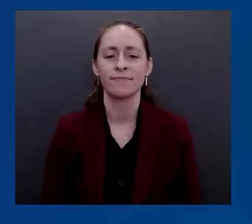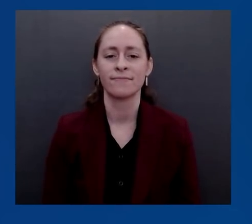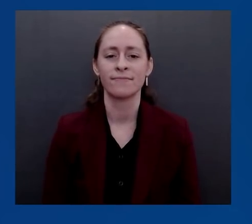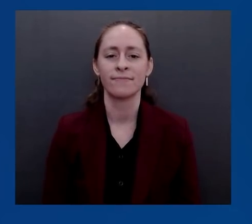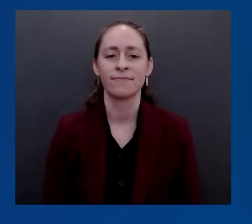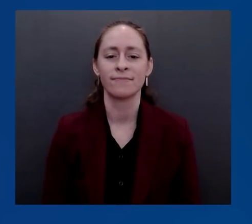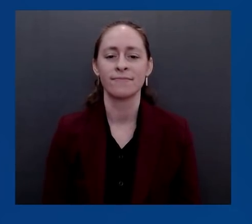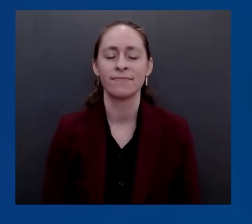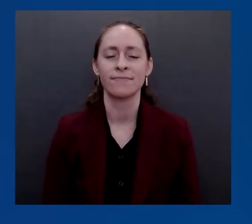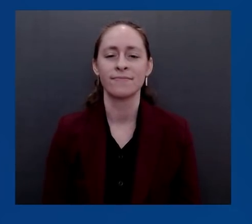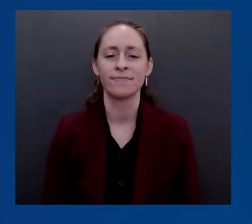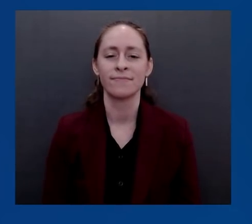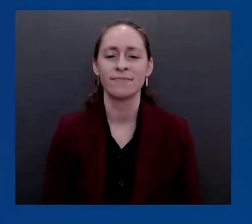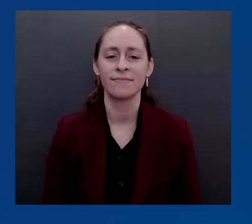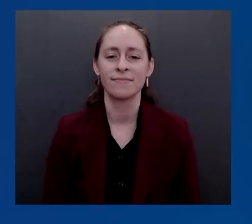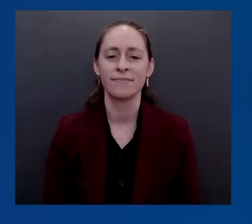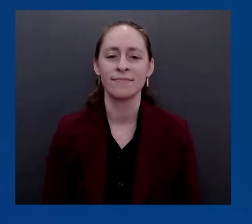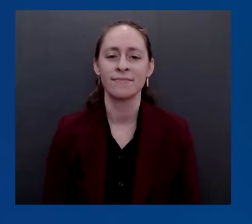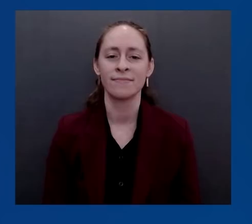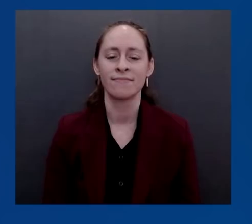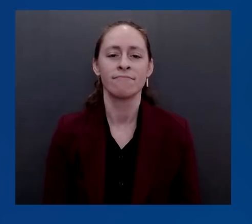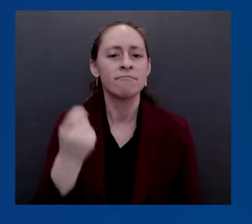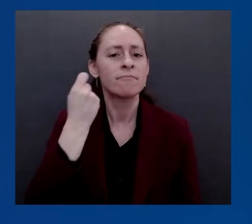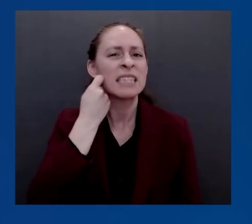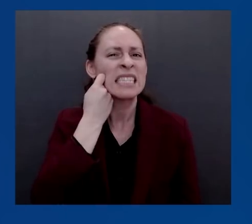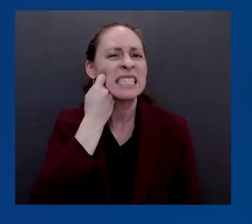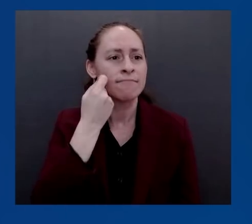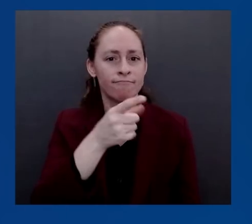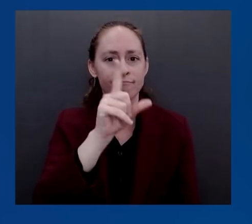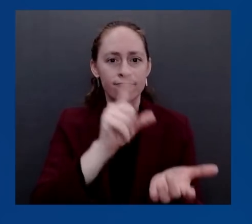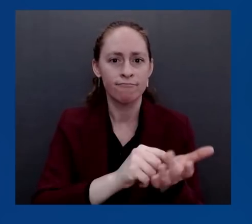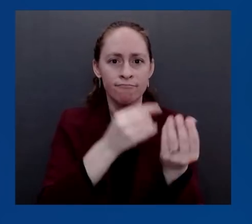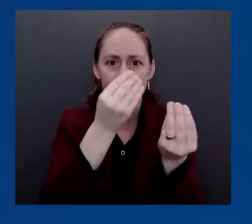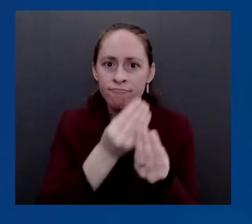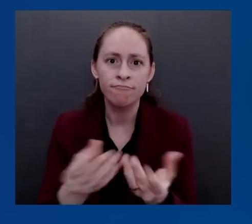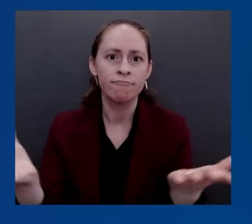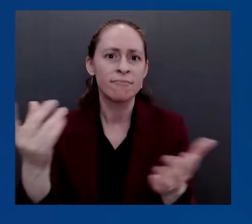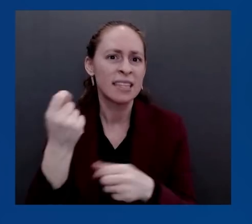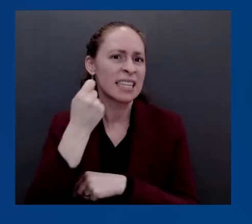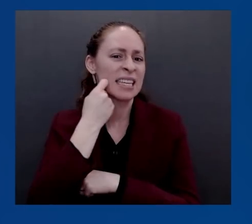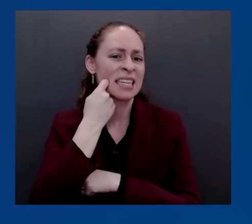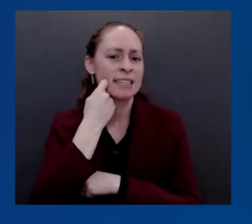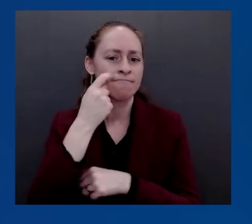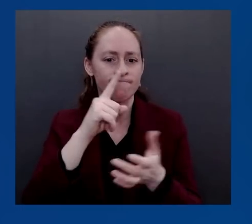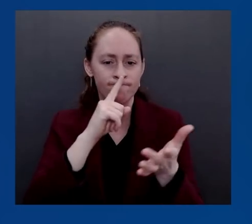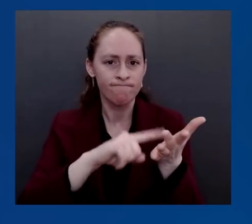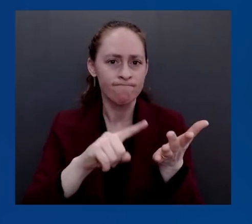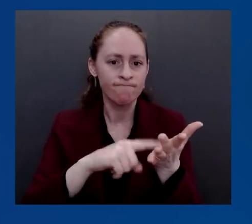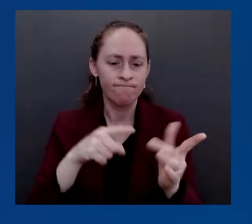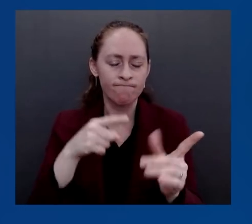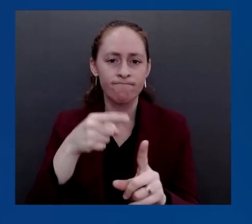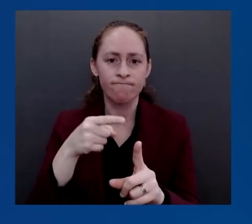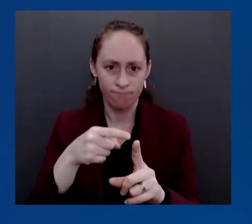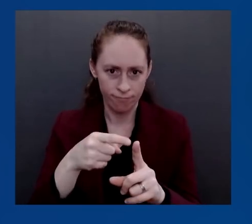I want you to concentrate at the two-dose vaccine efficacy at four to five months against Omicron.